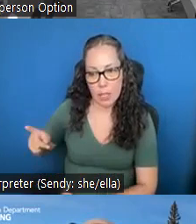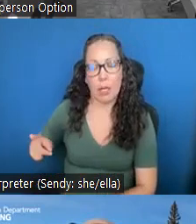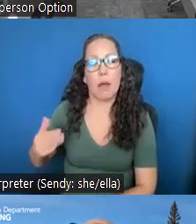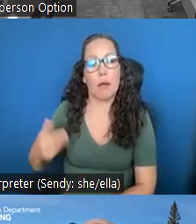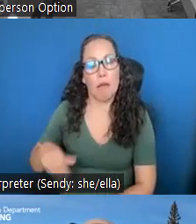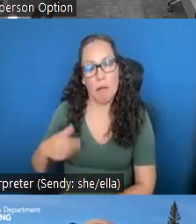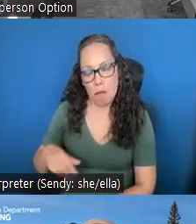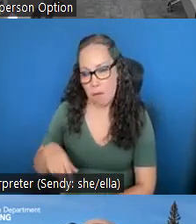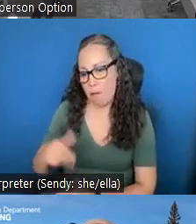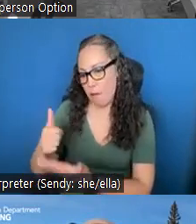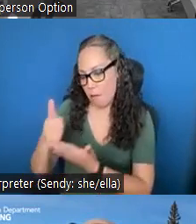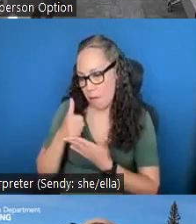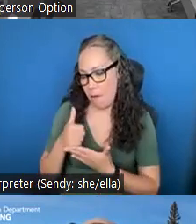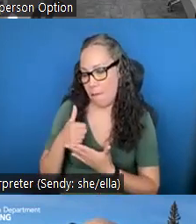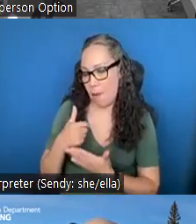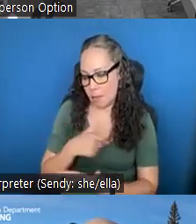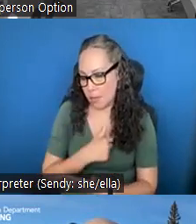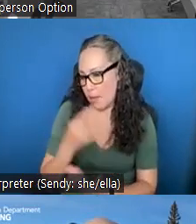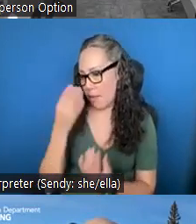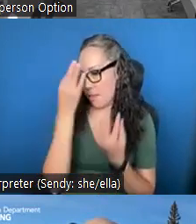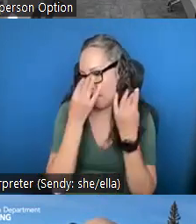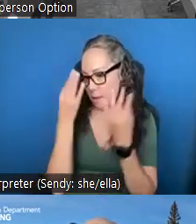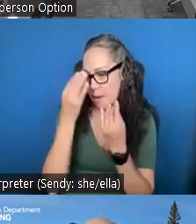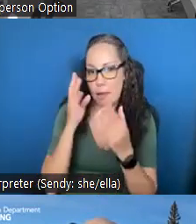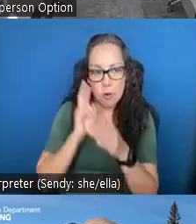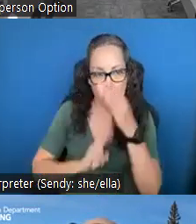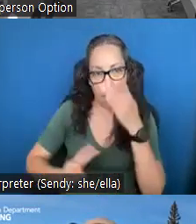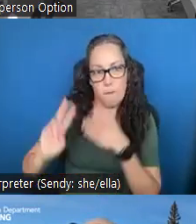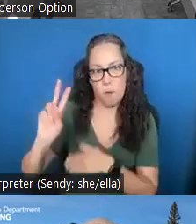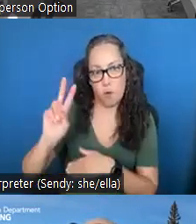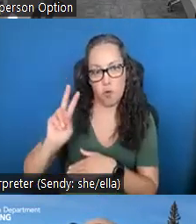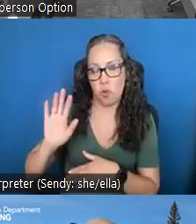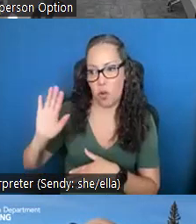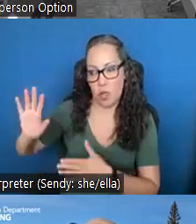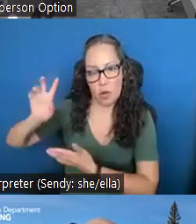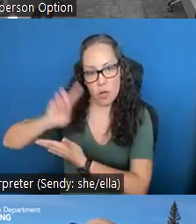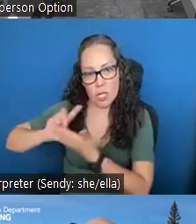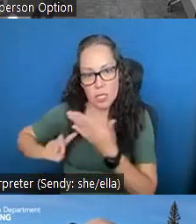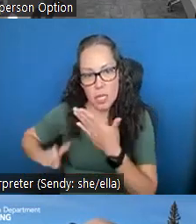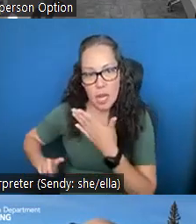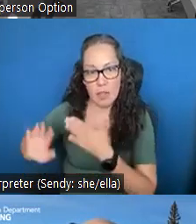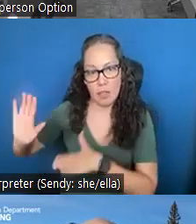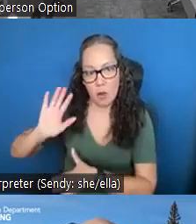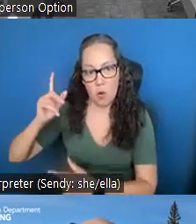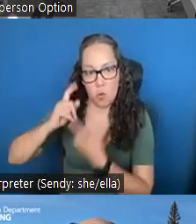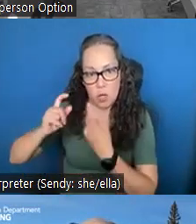us um think into the future and by their design the questions that we were asked these were asked